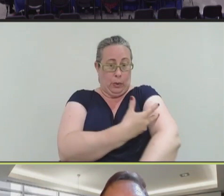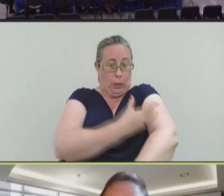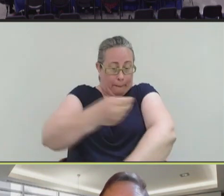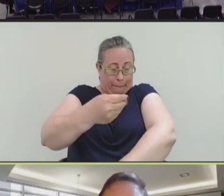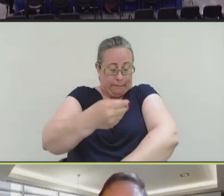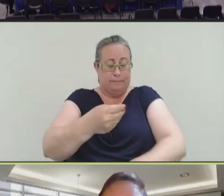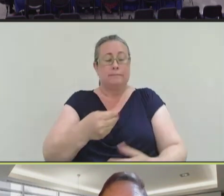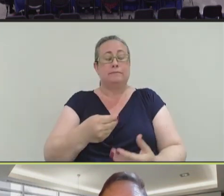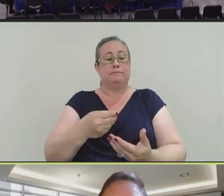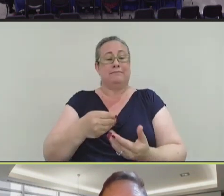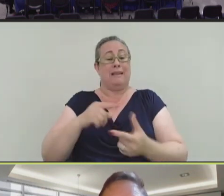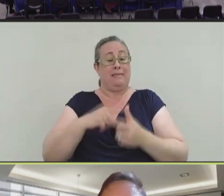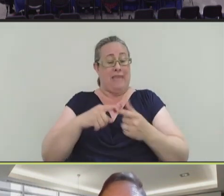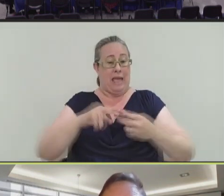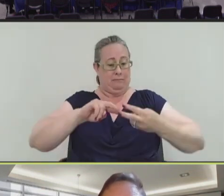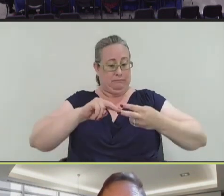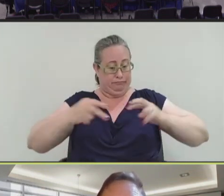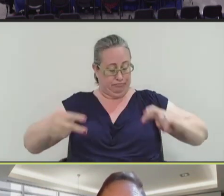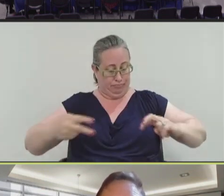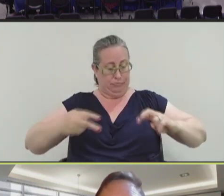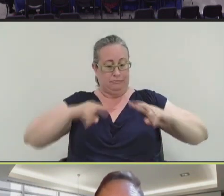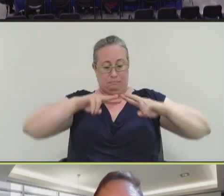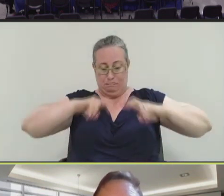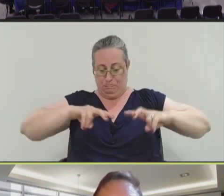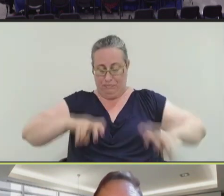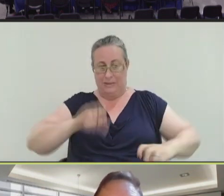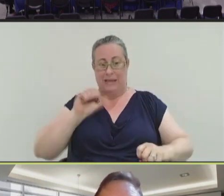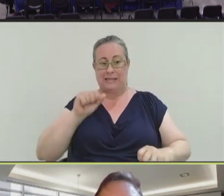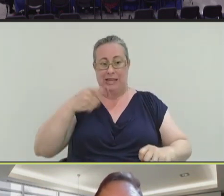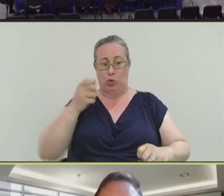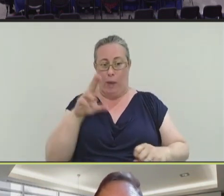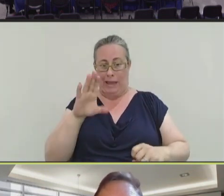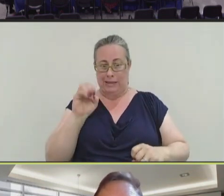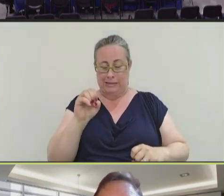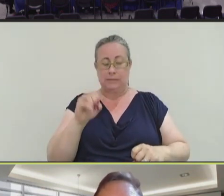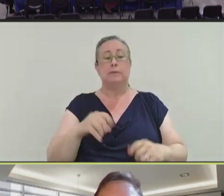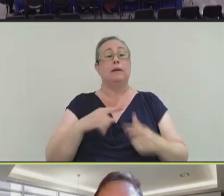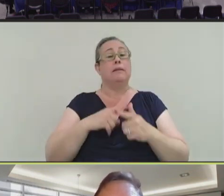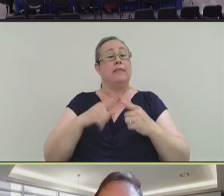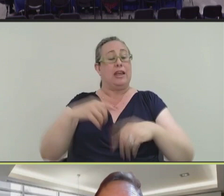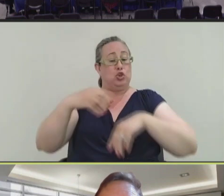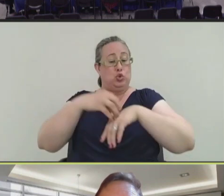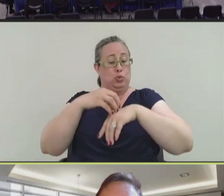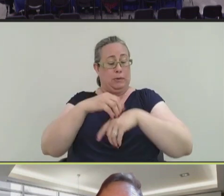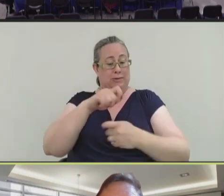sequencing, as you can see on the right-hand side of the slide. The tumor-specific sequences